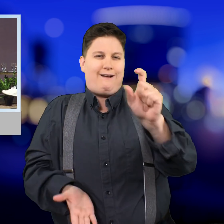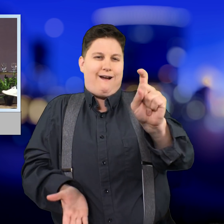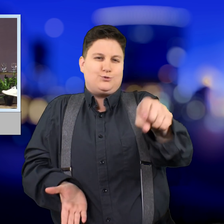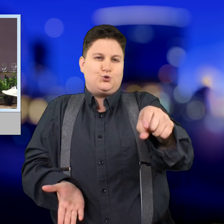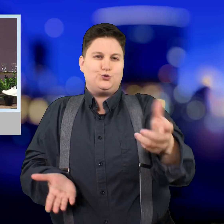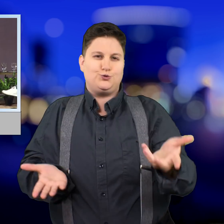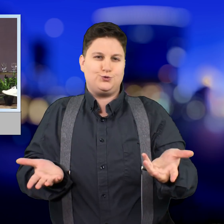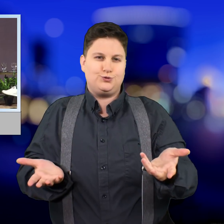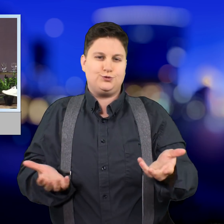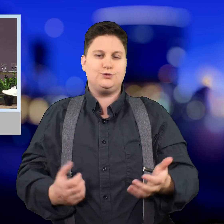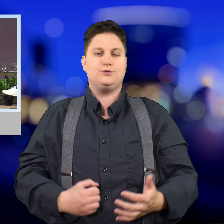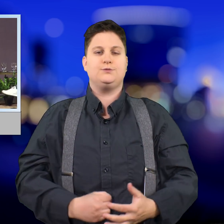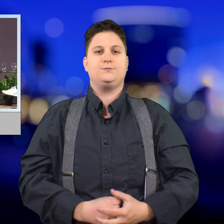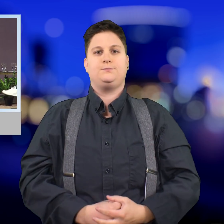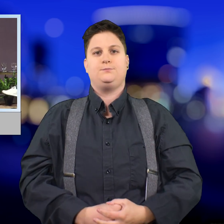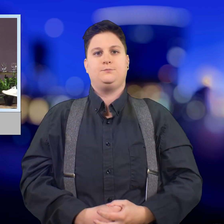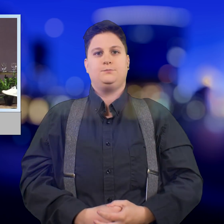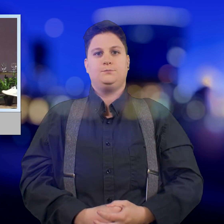unfounded.